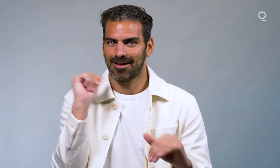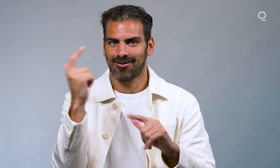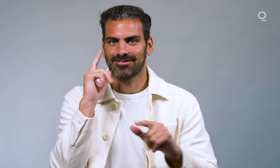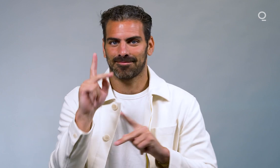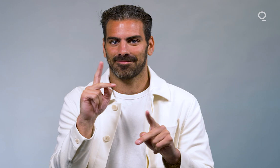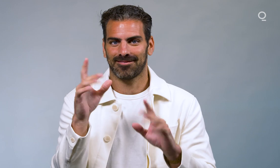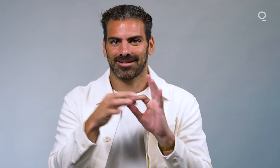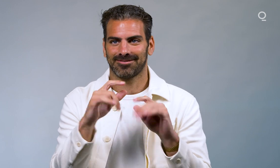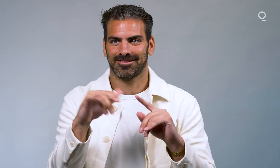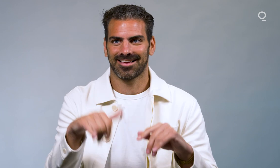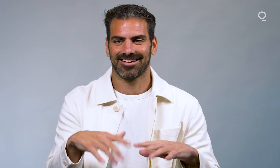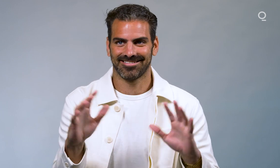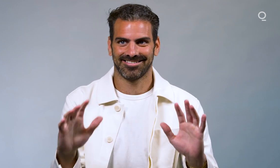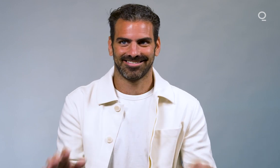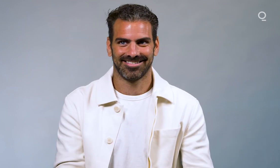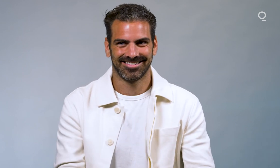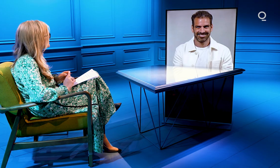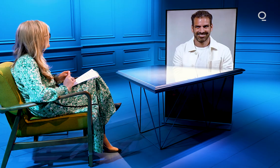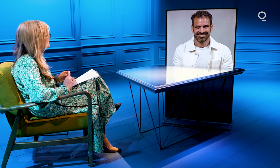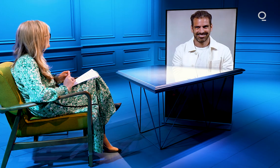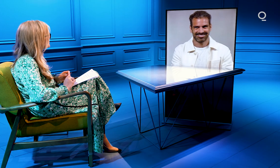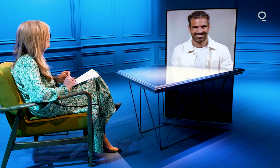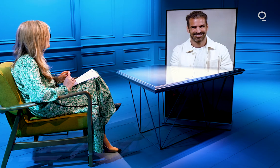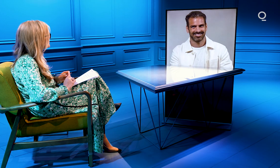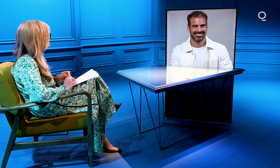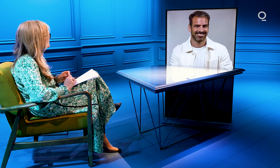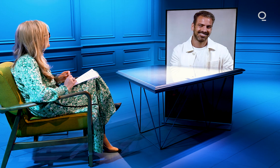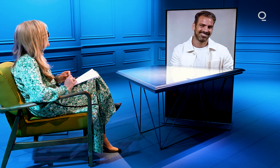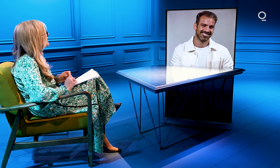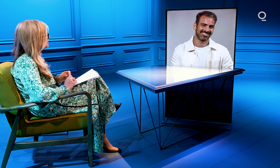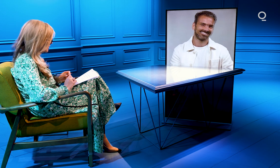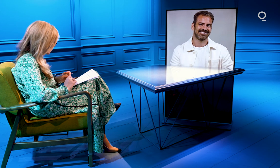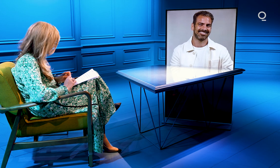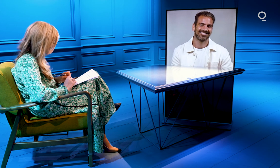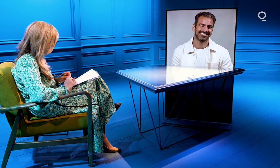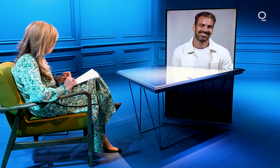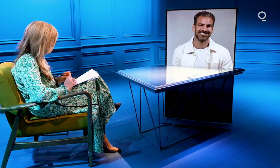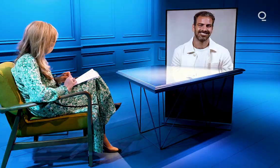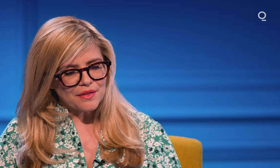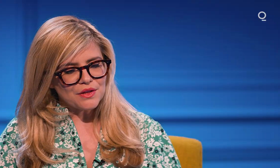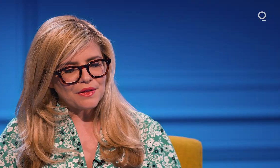So, but that's just me personally. There's a lot of deaf people out there who I think can relate to it and might not be able to. How interesting, I had no idea